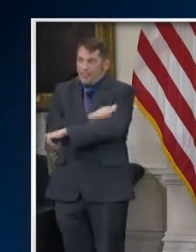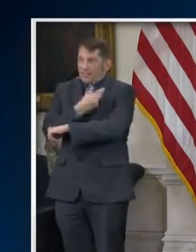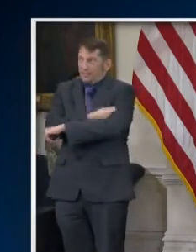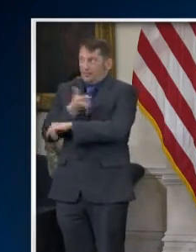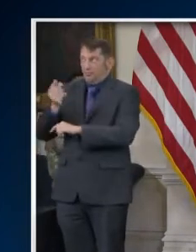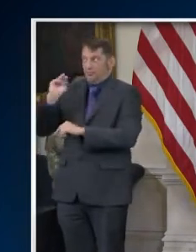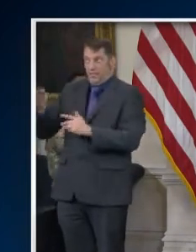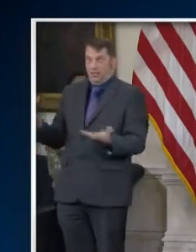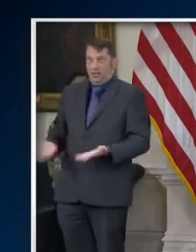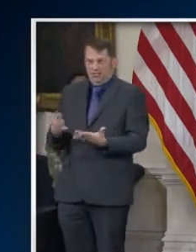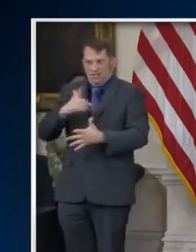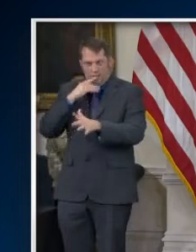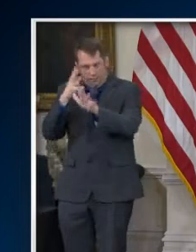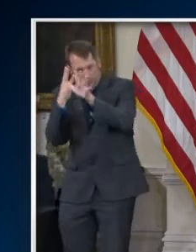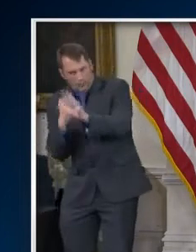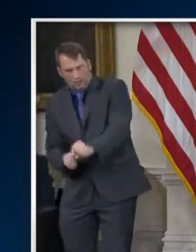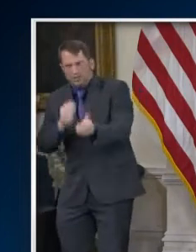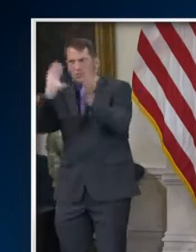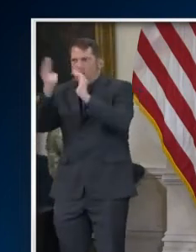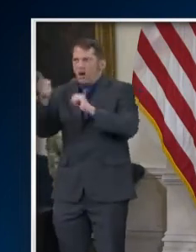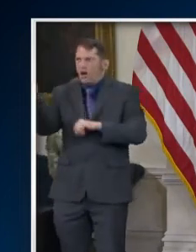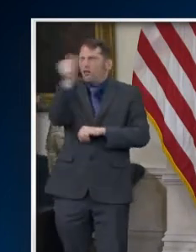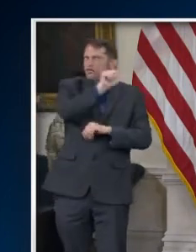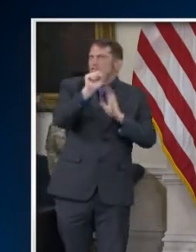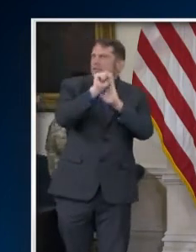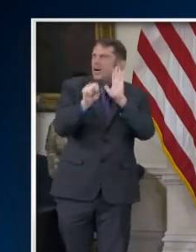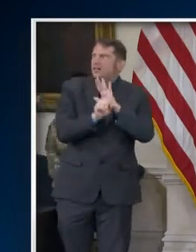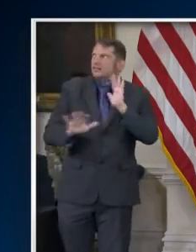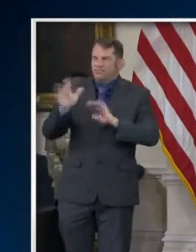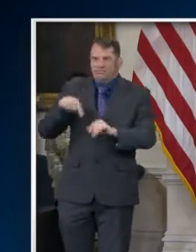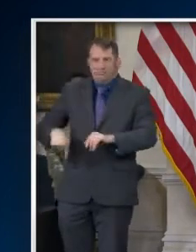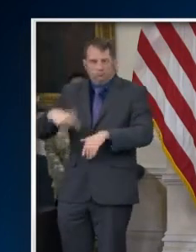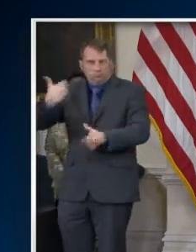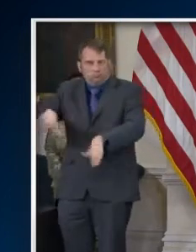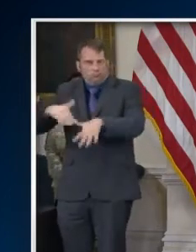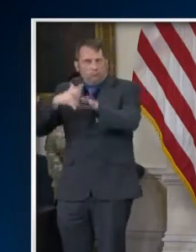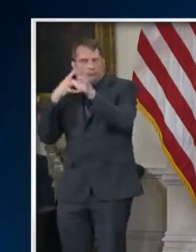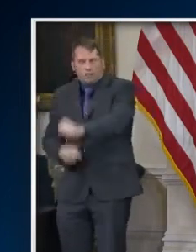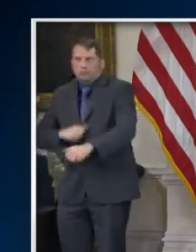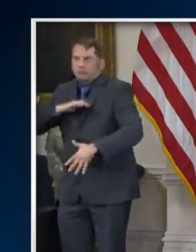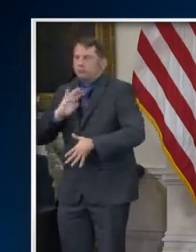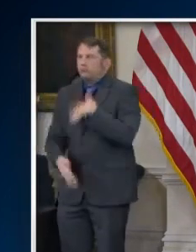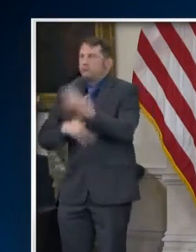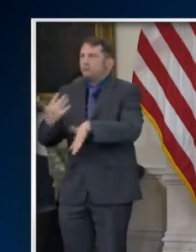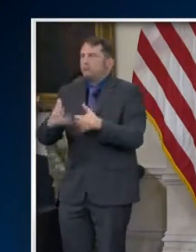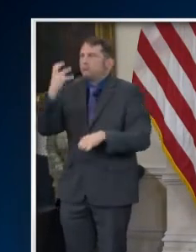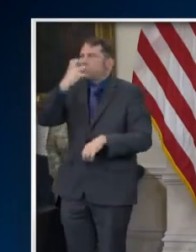MARYLAND IS VACCINATING AT A FASTER RATE THAN THE NATION AND MOST OTHER STATES.